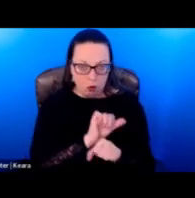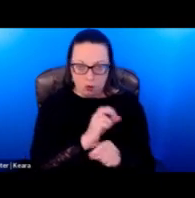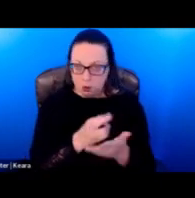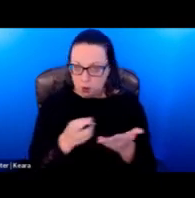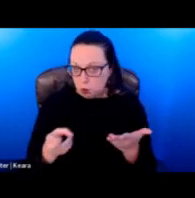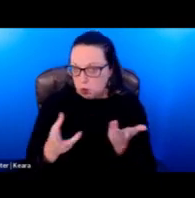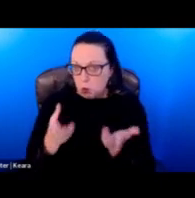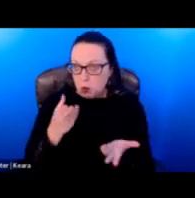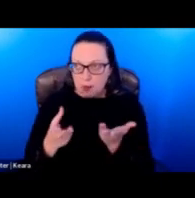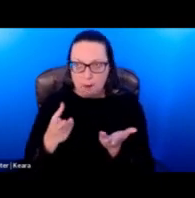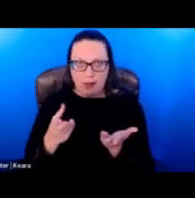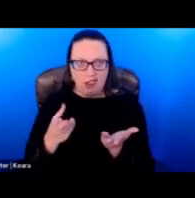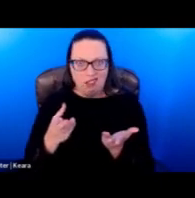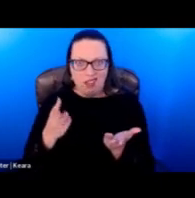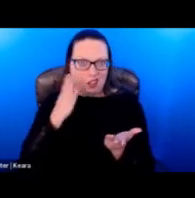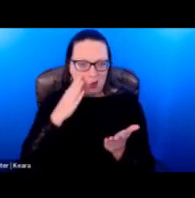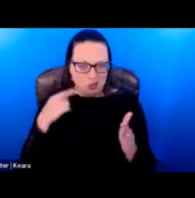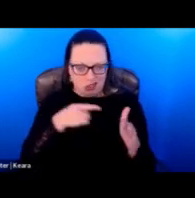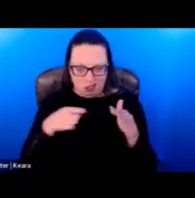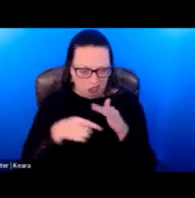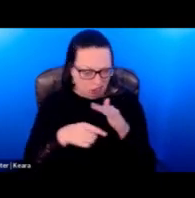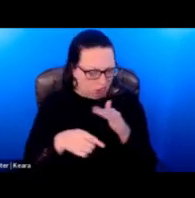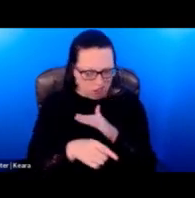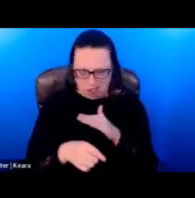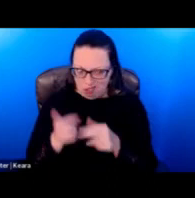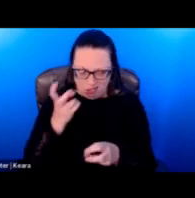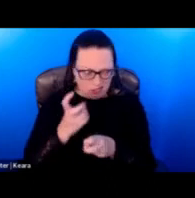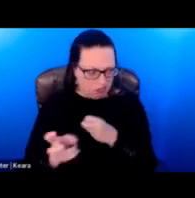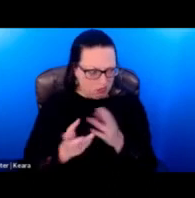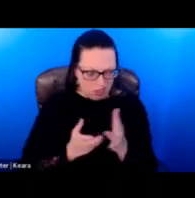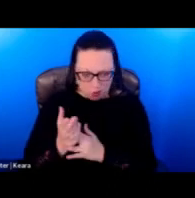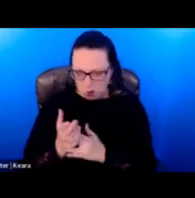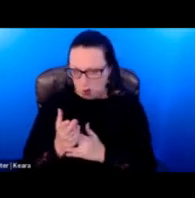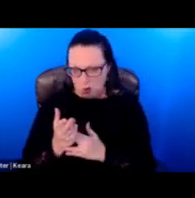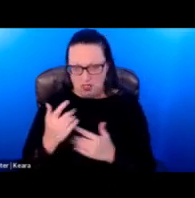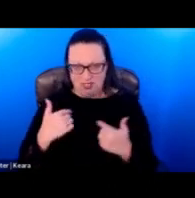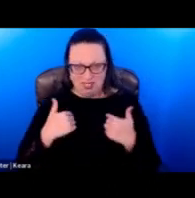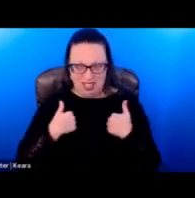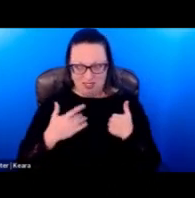amaze or kind of tricky to get started. And I may not really know that much about the various